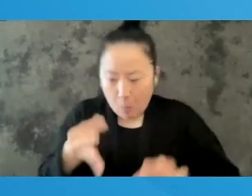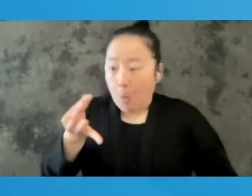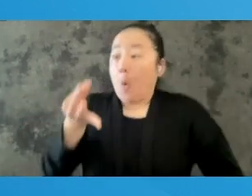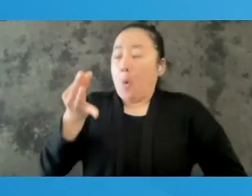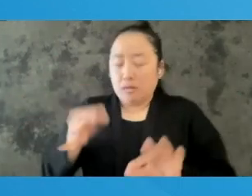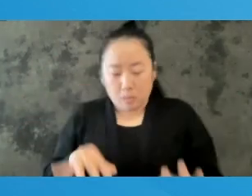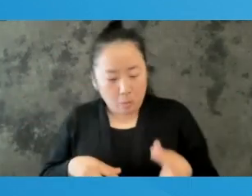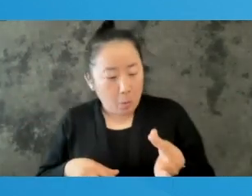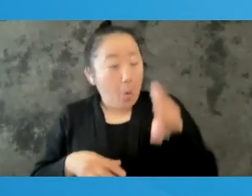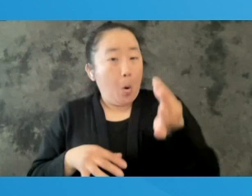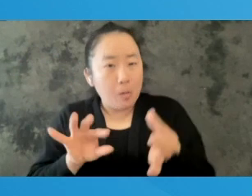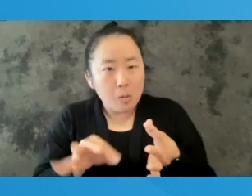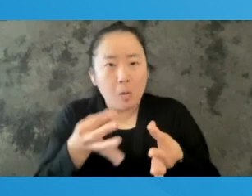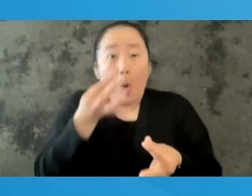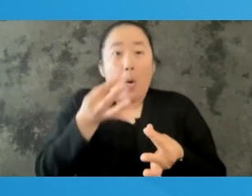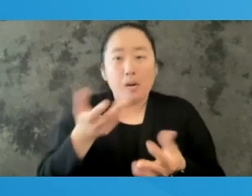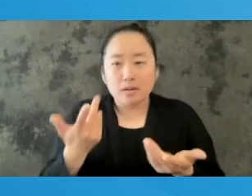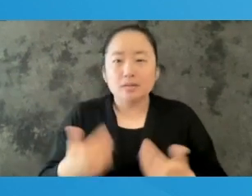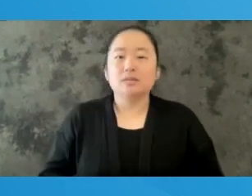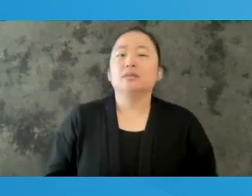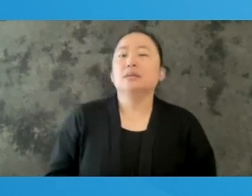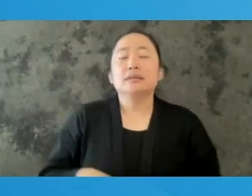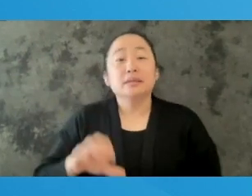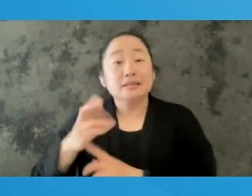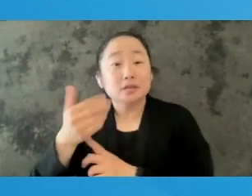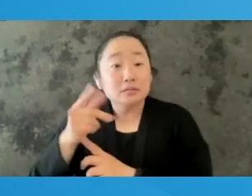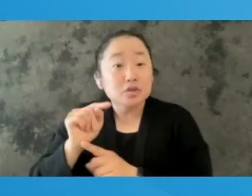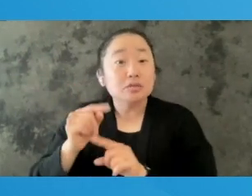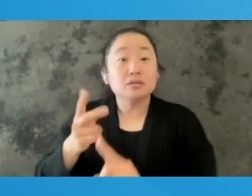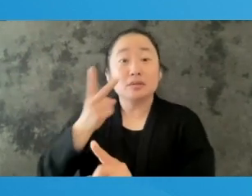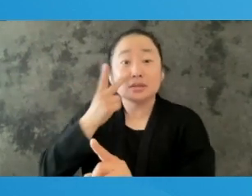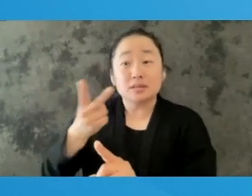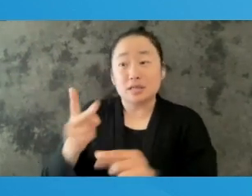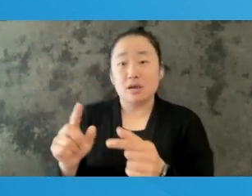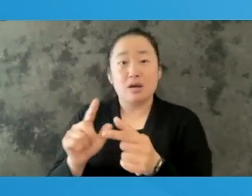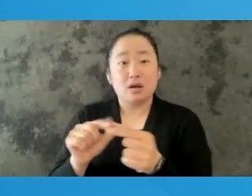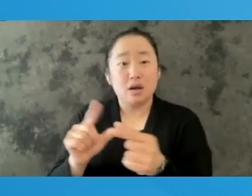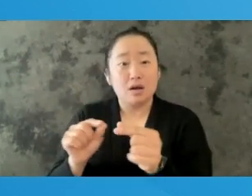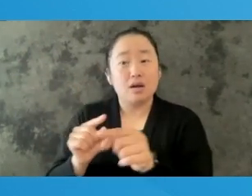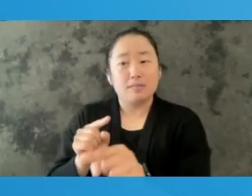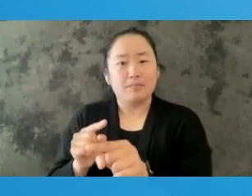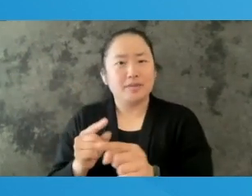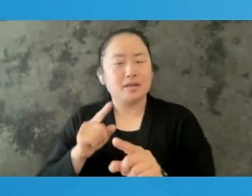In the chat, I see some comments talking about different perspectives, various perspectives,